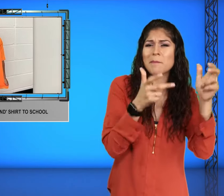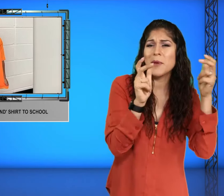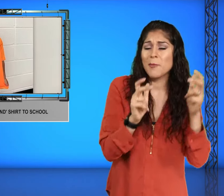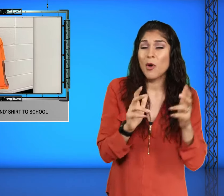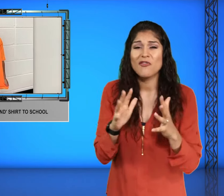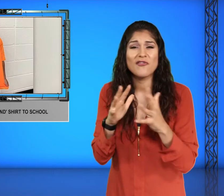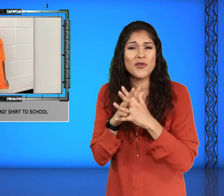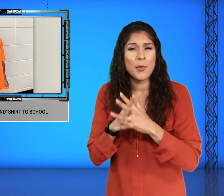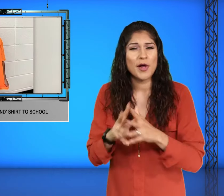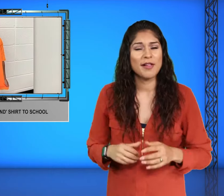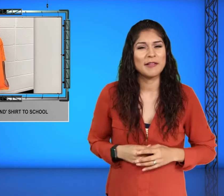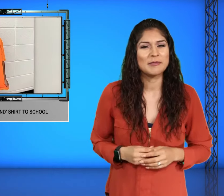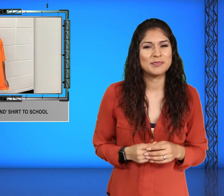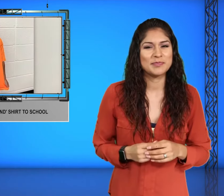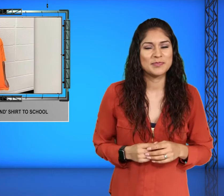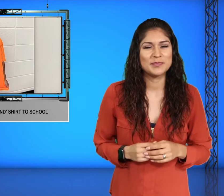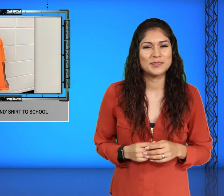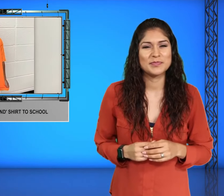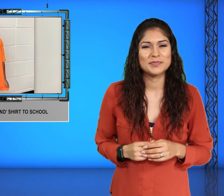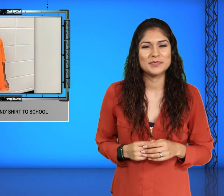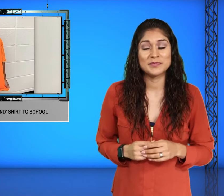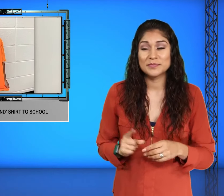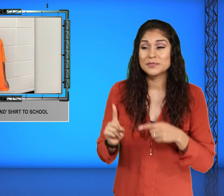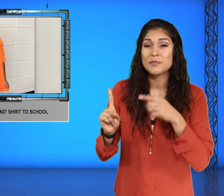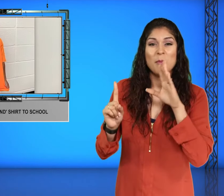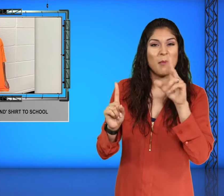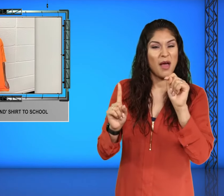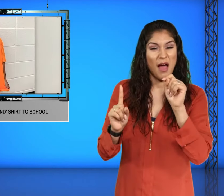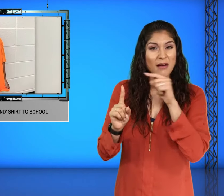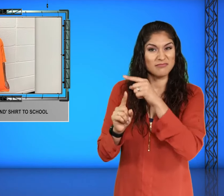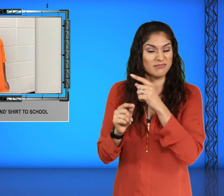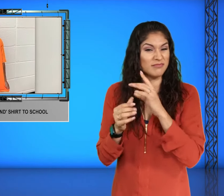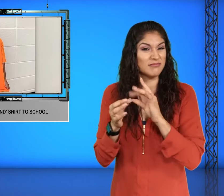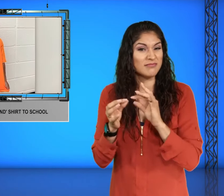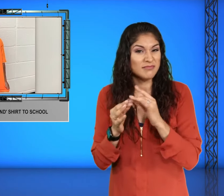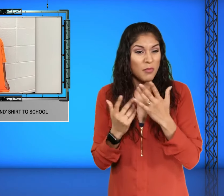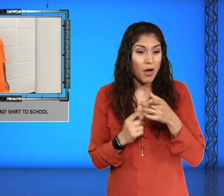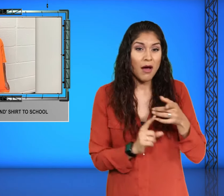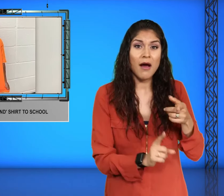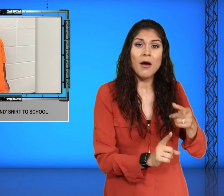This next story will really tug at your heartstrings.